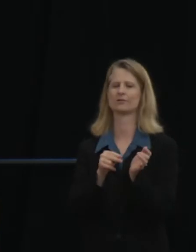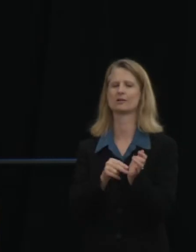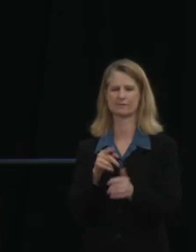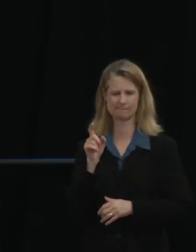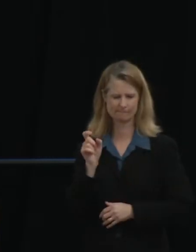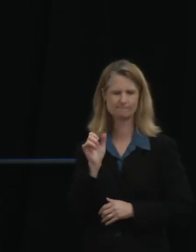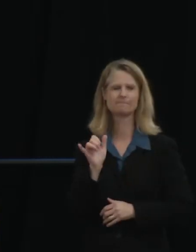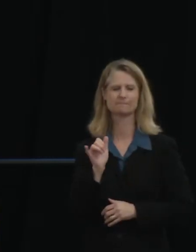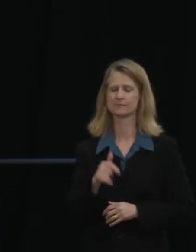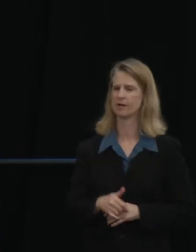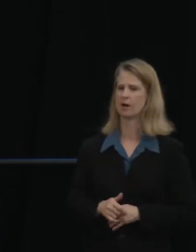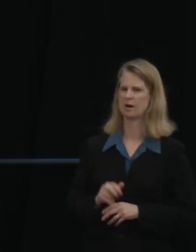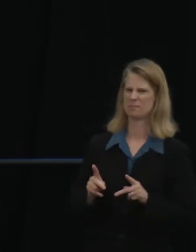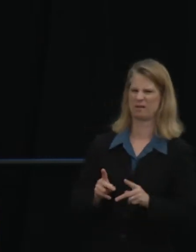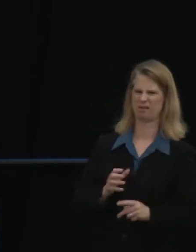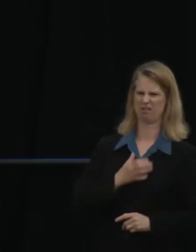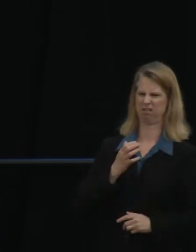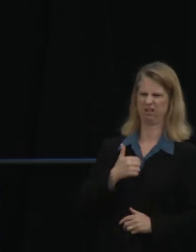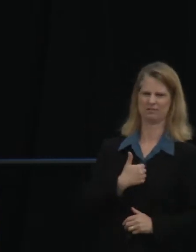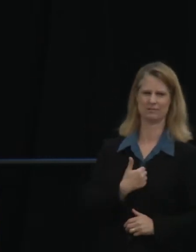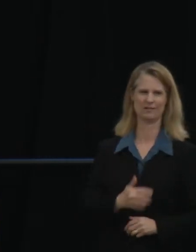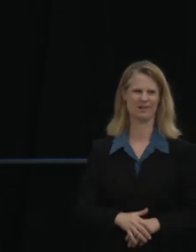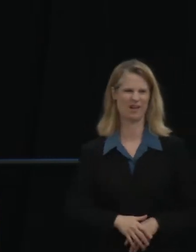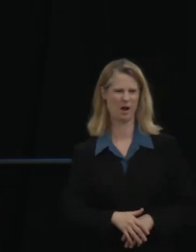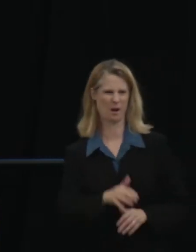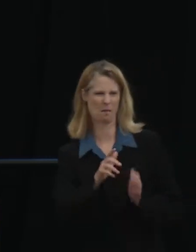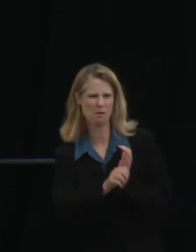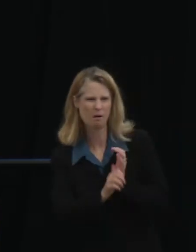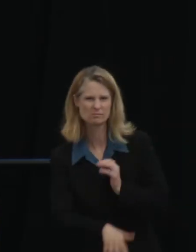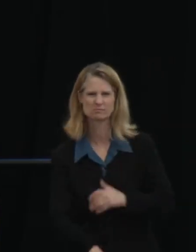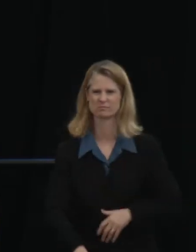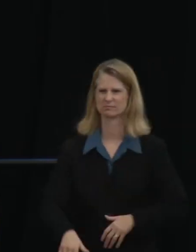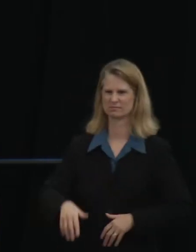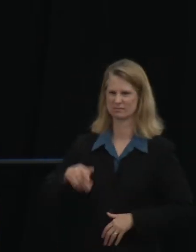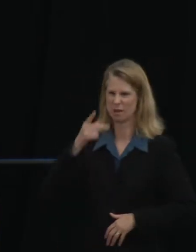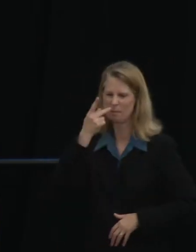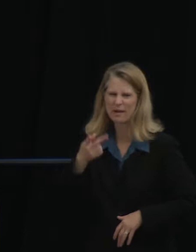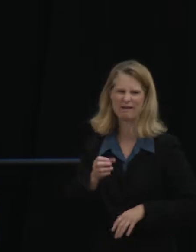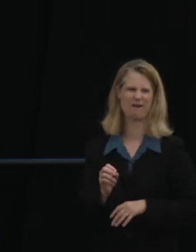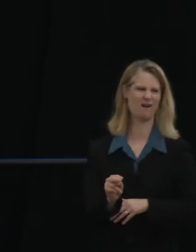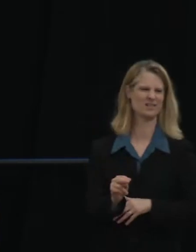We were yelled at, pooped on, peed on, exhausted, and together.